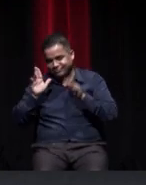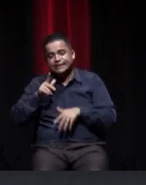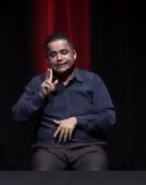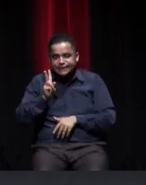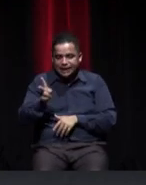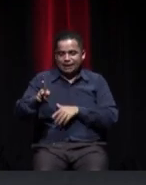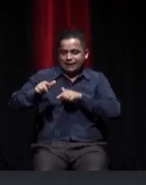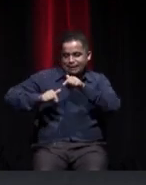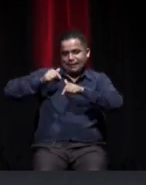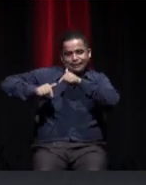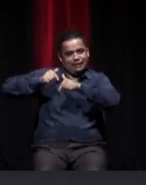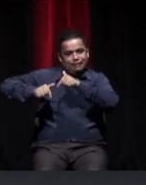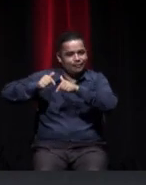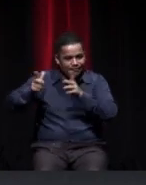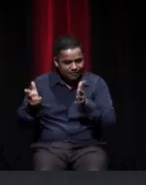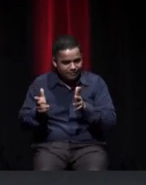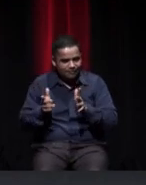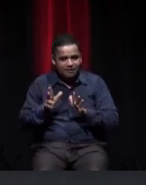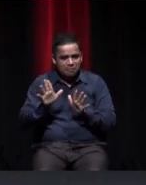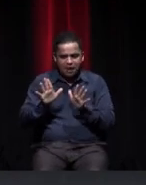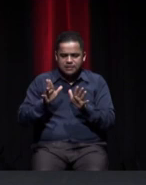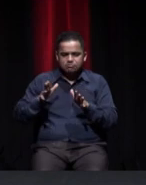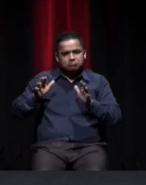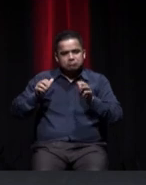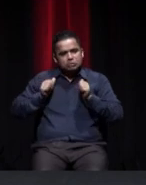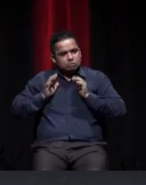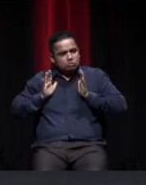isn't used. The important's the fact